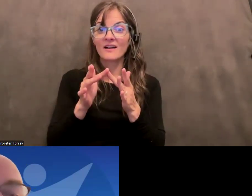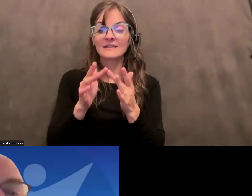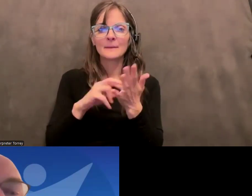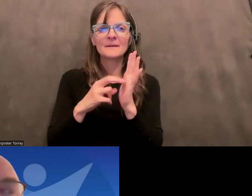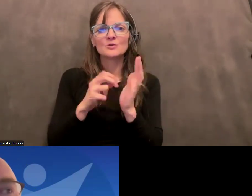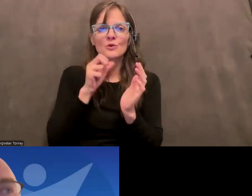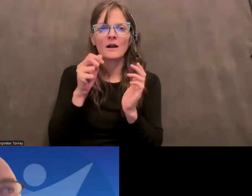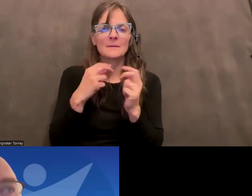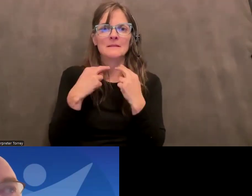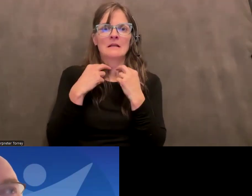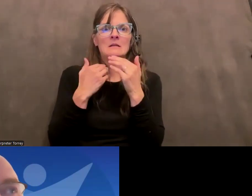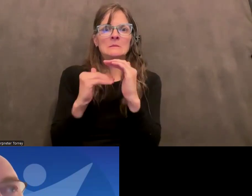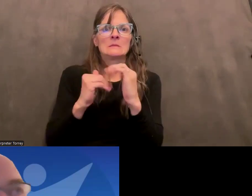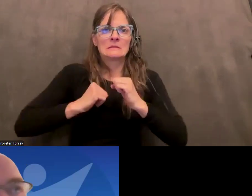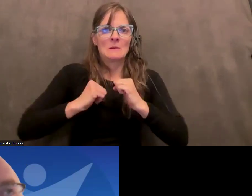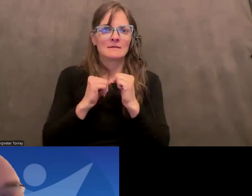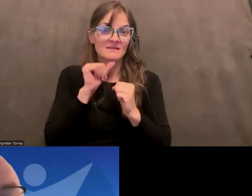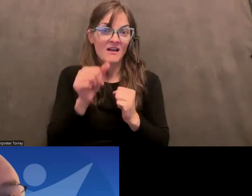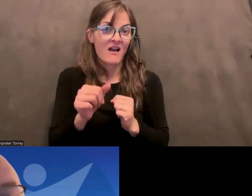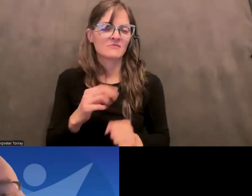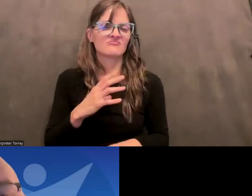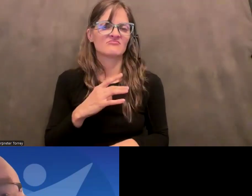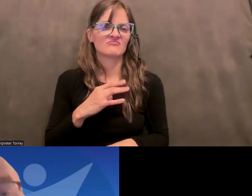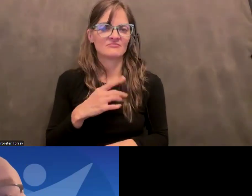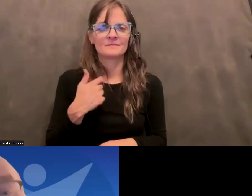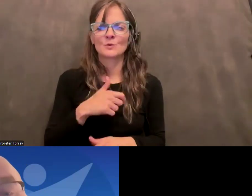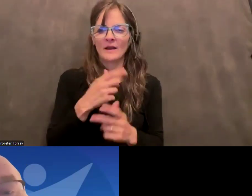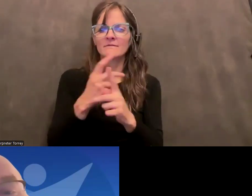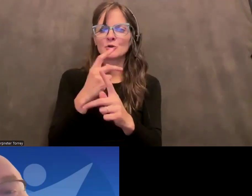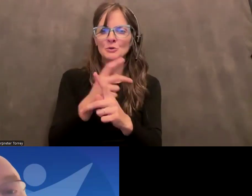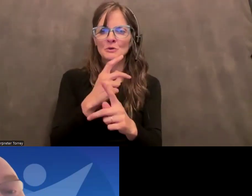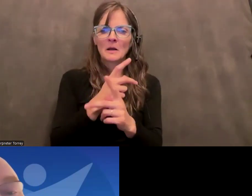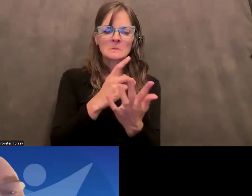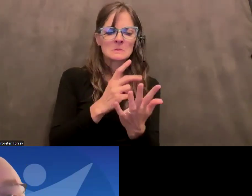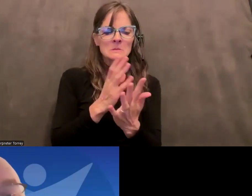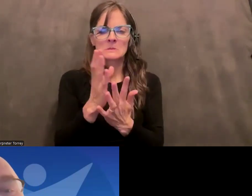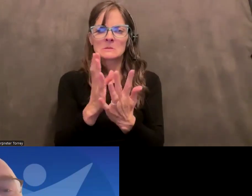because, you know, another important message is, is, you know, have metrics as well